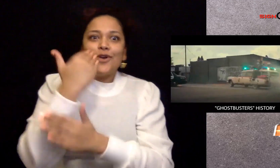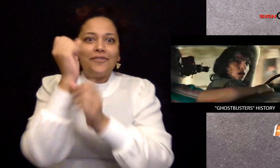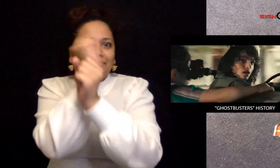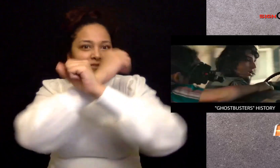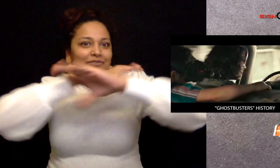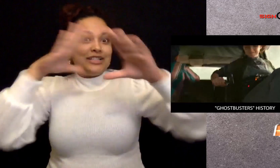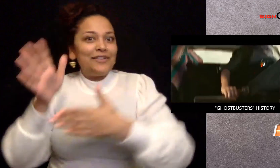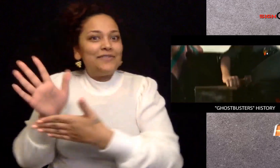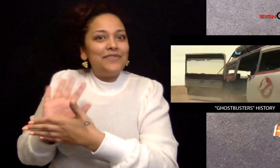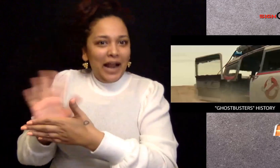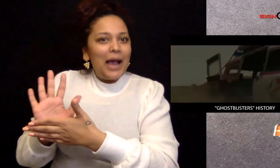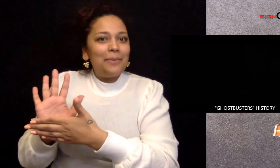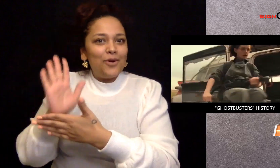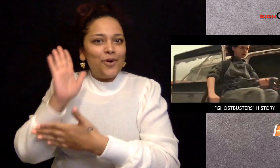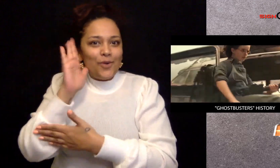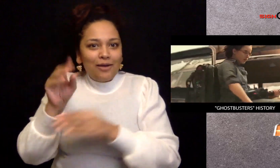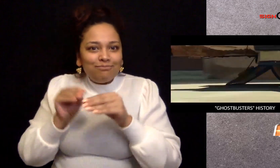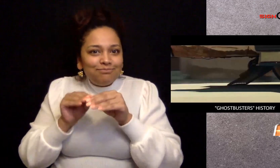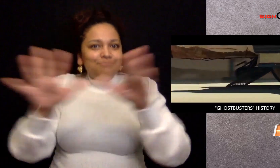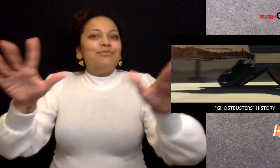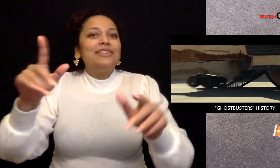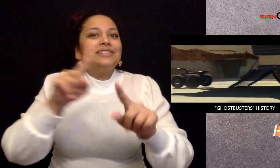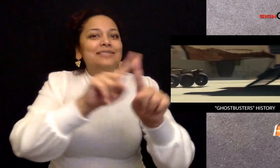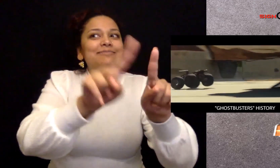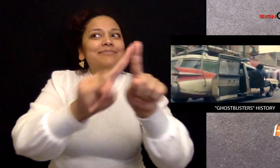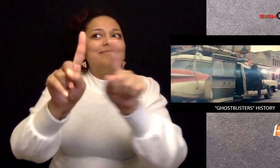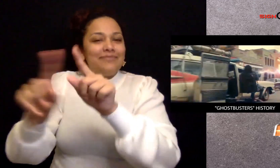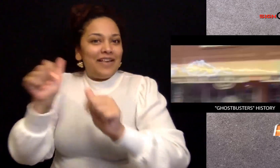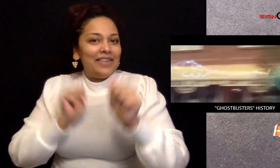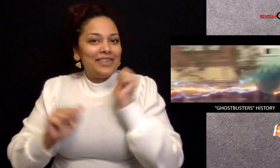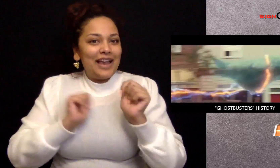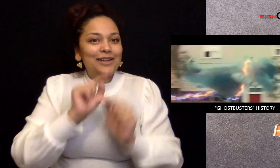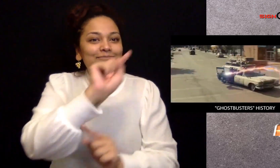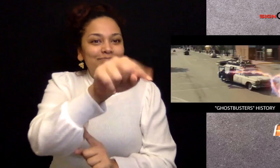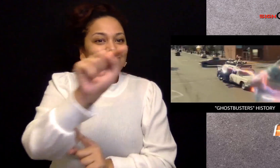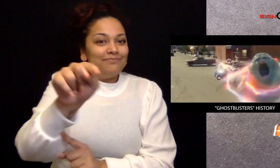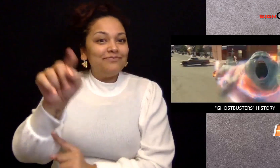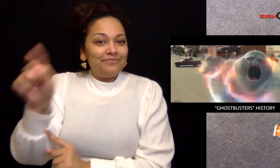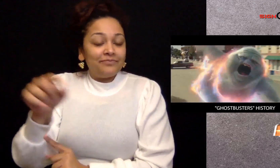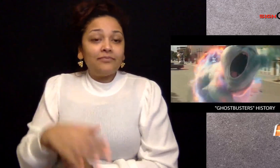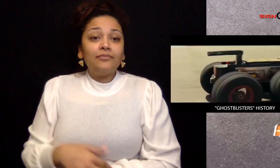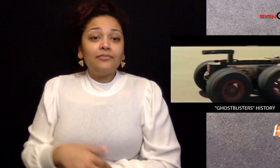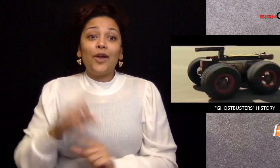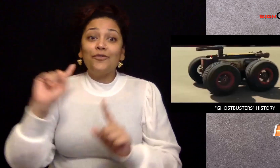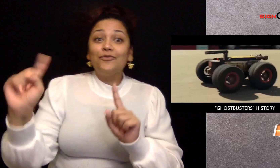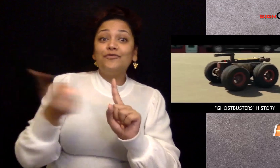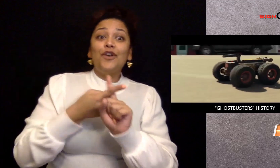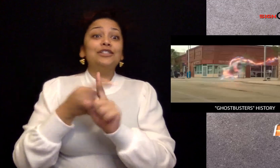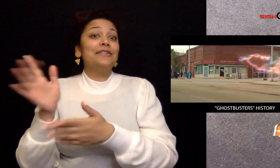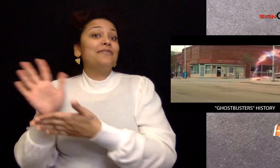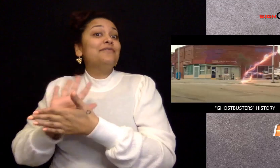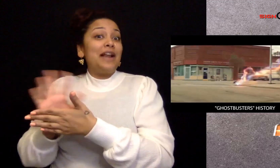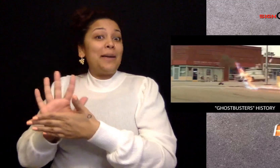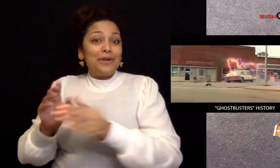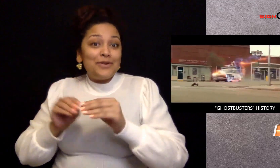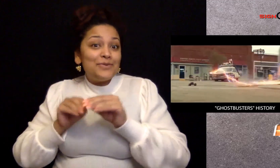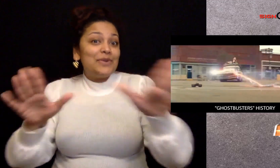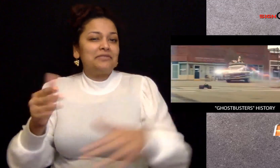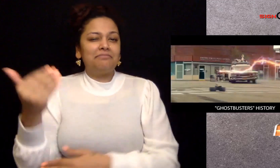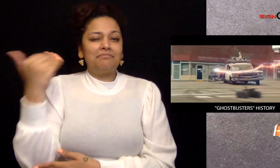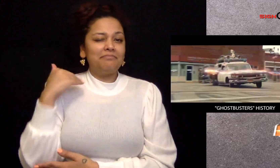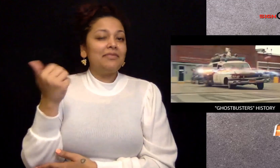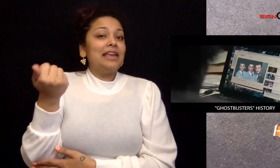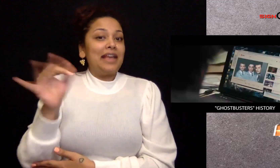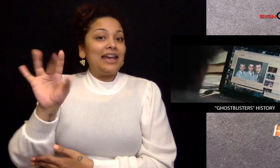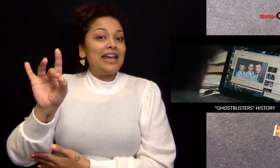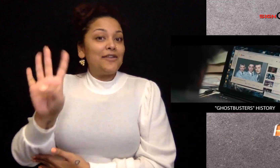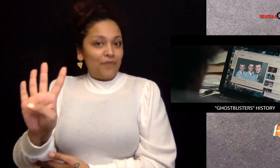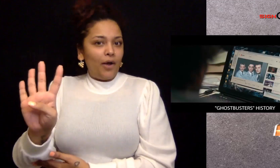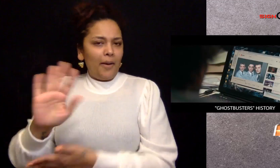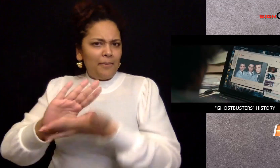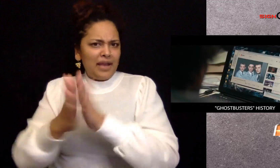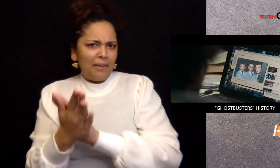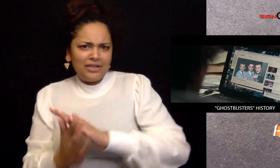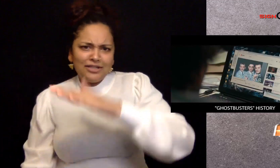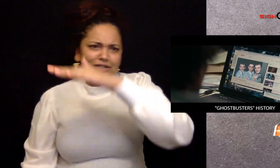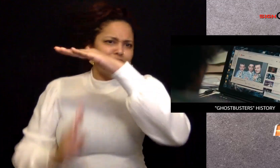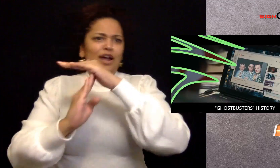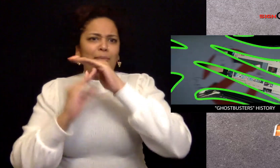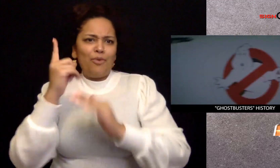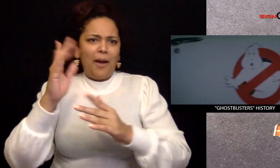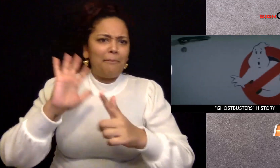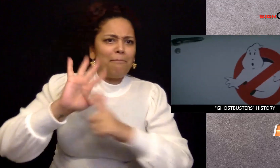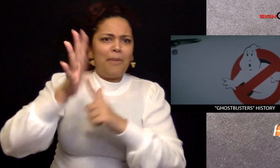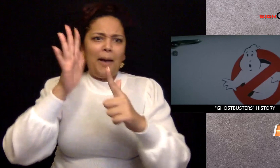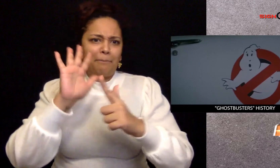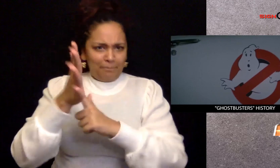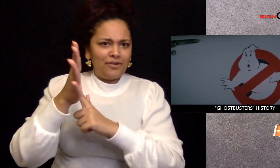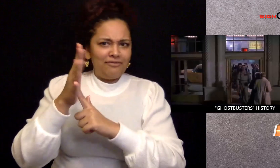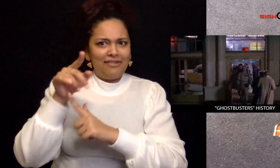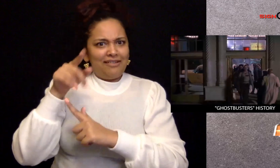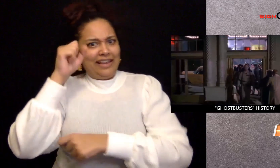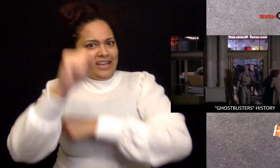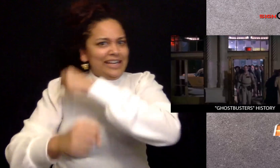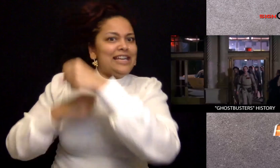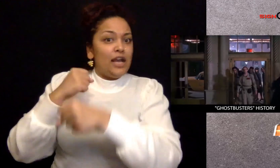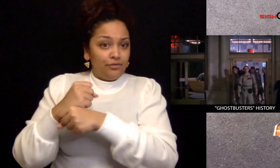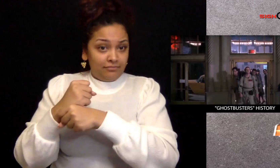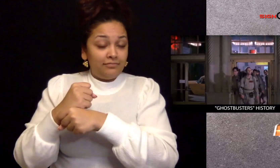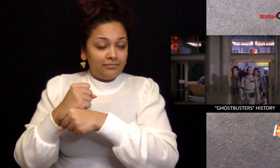is headed back to the theaters the first movie was released in 1984 and became